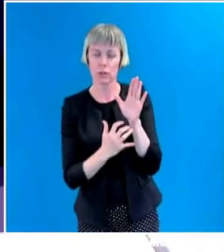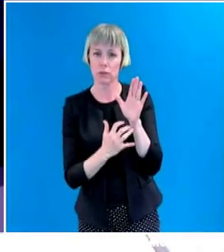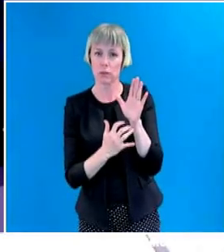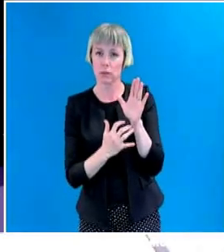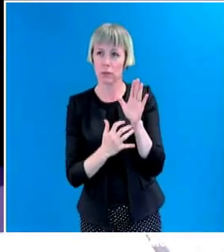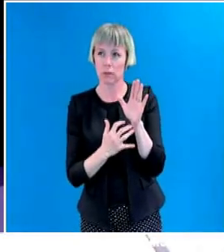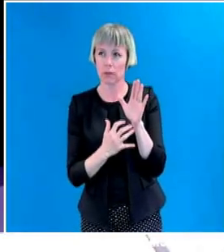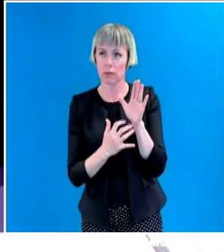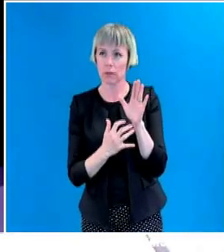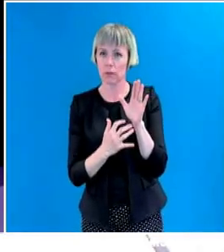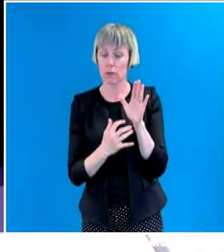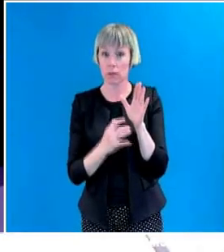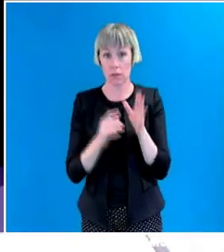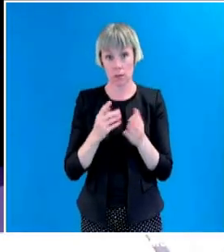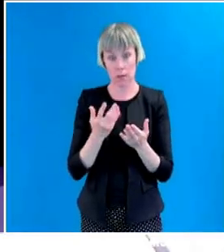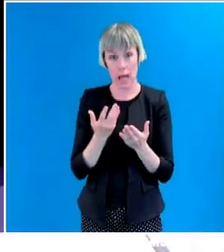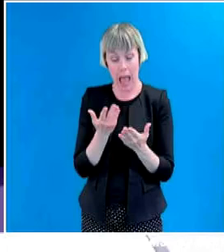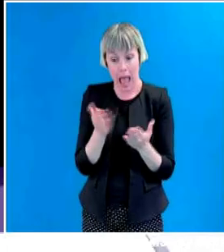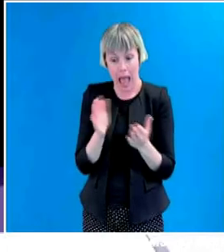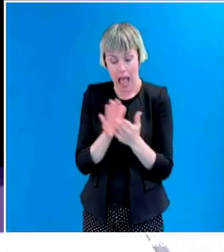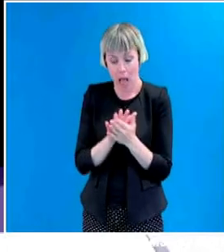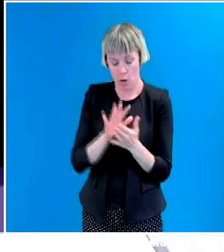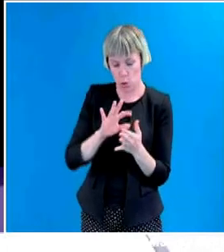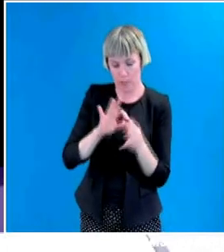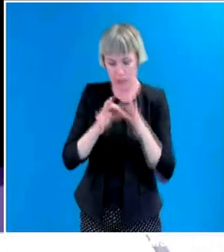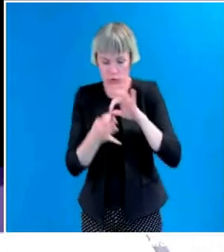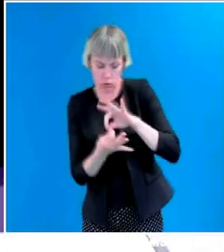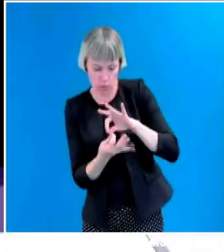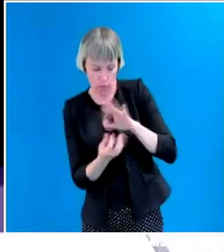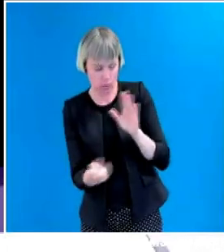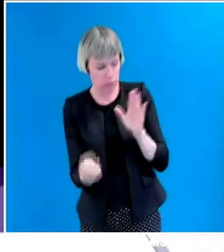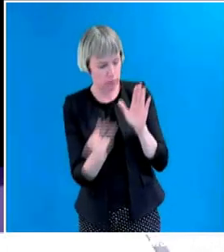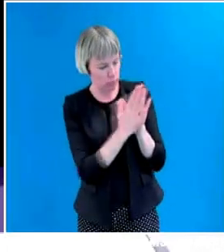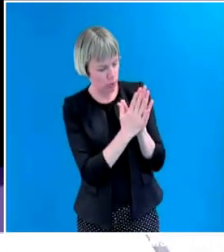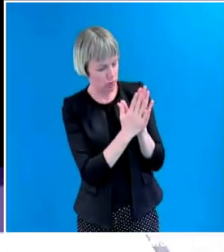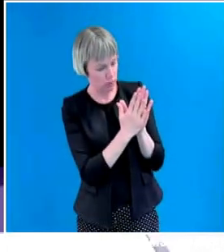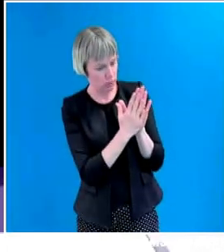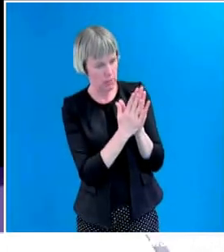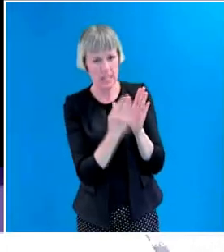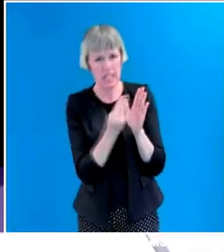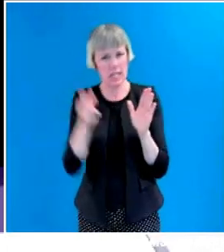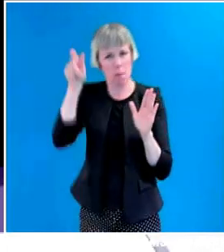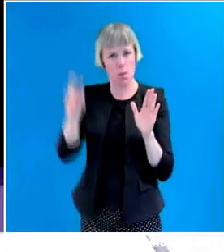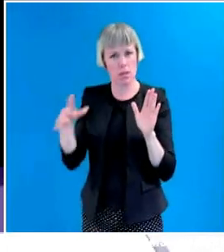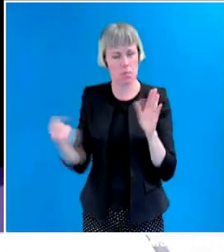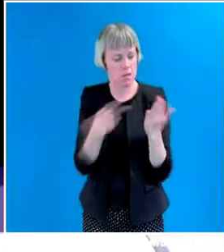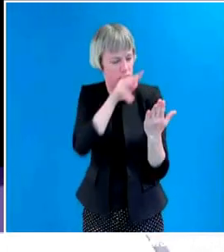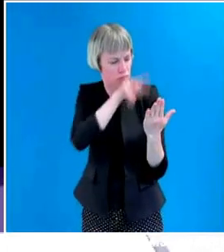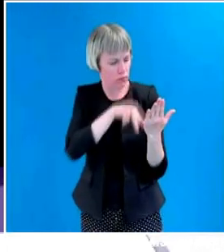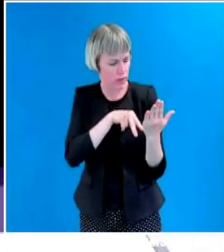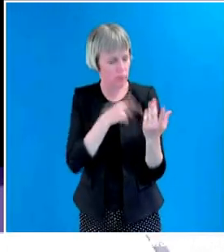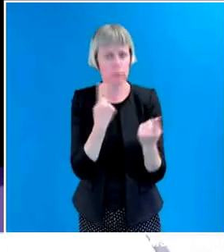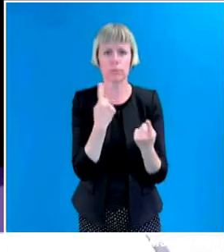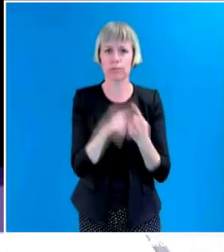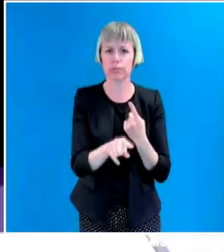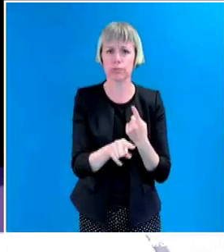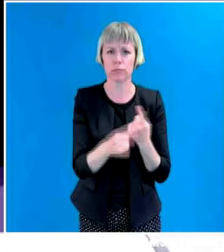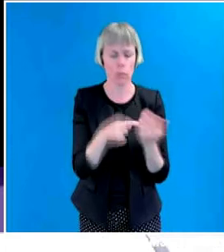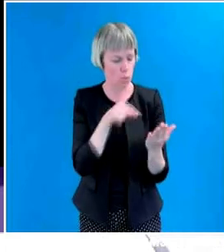interpretation adopted in the declaration is tenable; is that right?